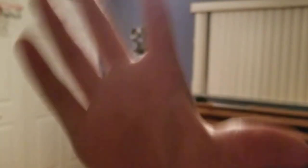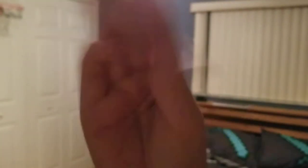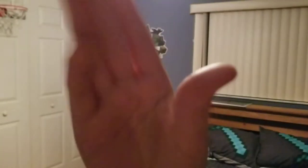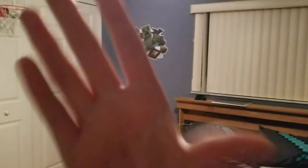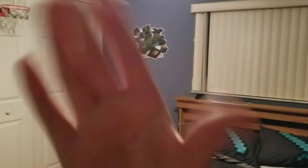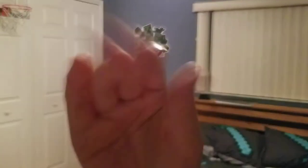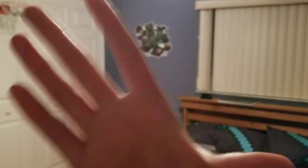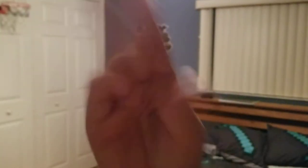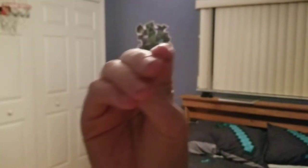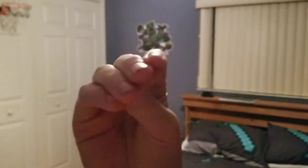Goodbye April!